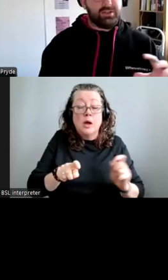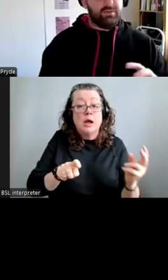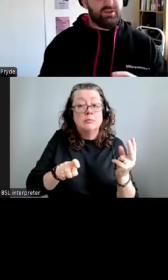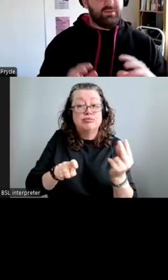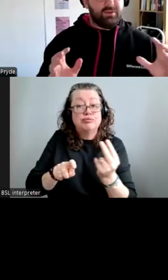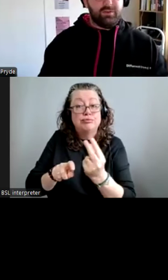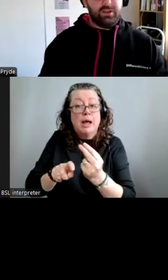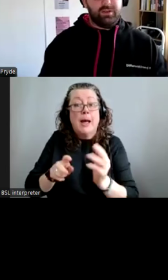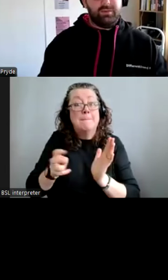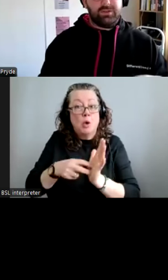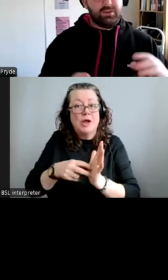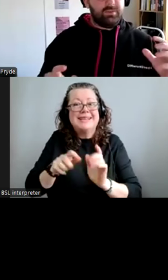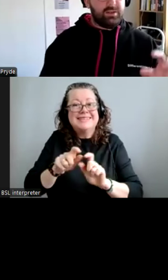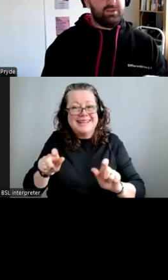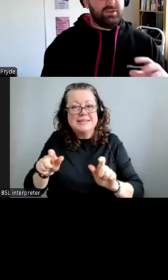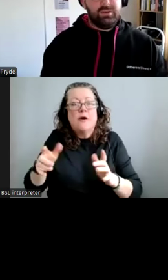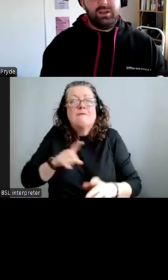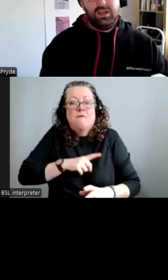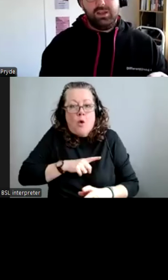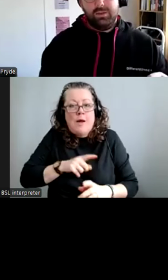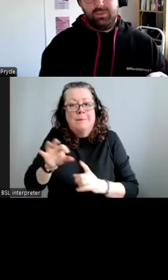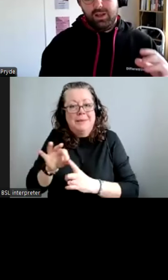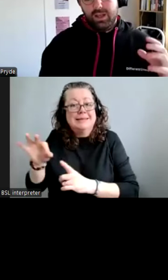on a screen reader and run through it, which I think would be good to do.